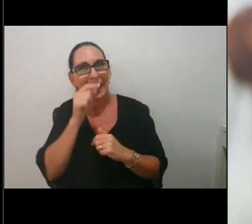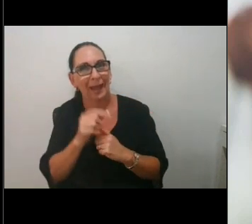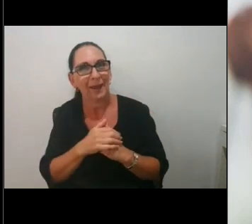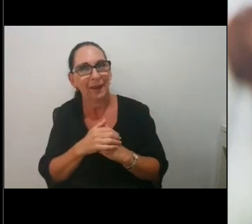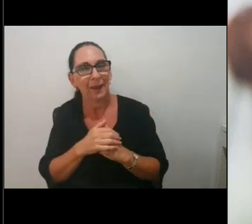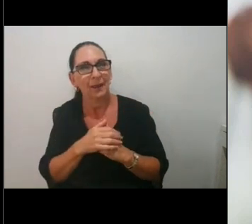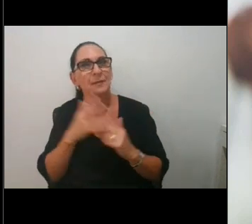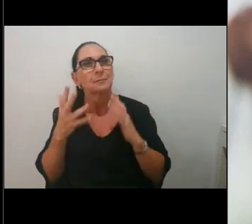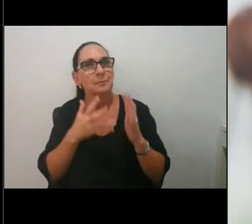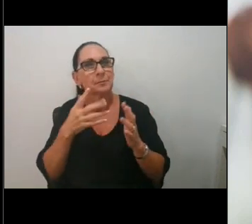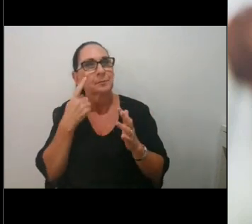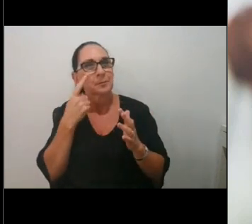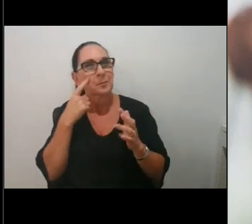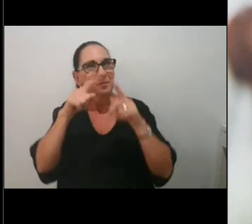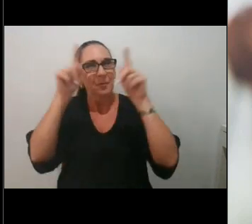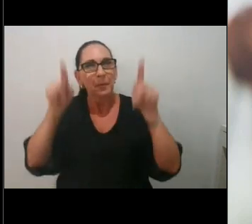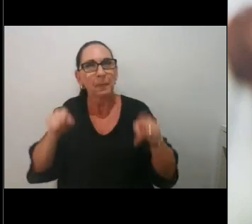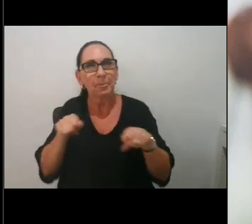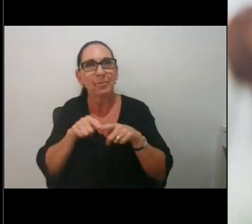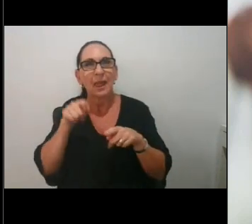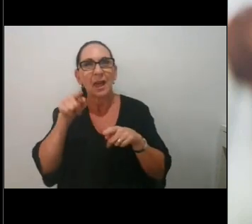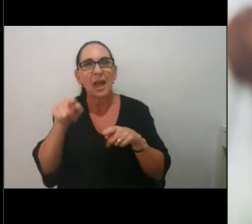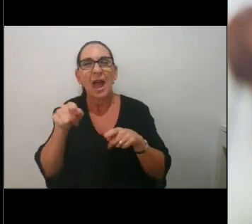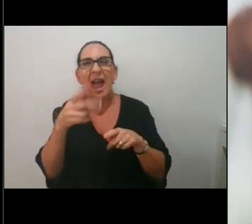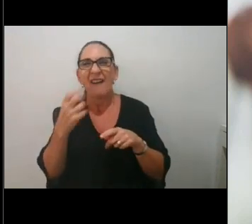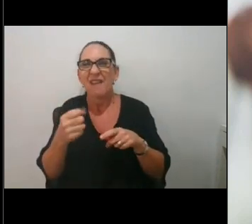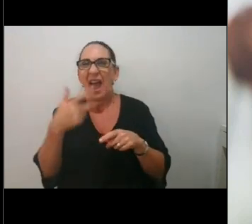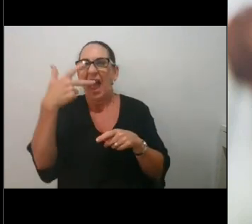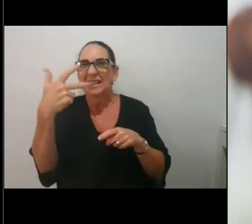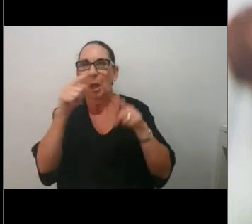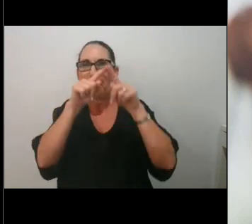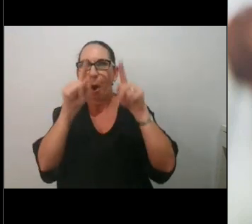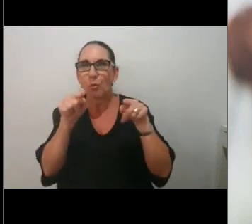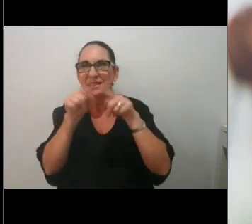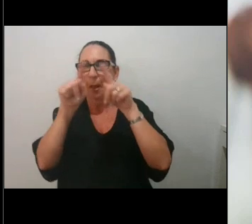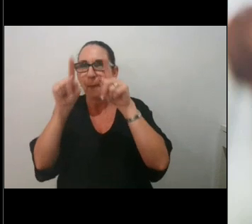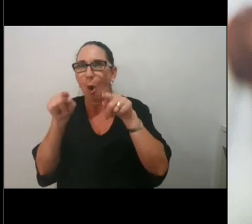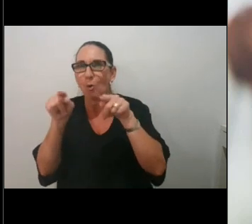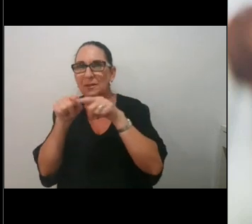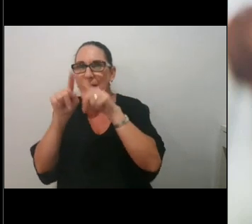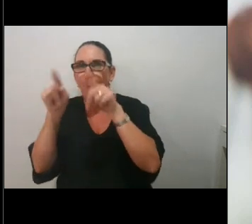you to that had about eight boxes on it and a bit of an arrow with the process uh that part of that